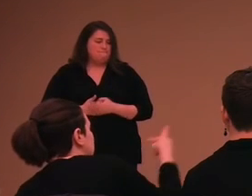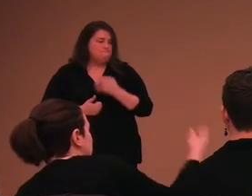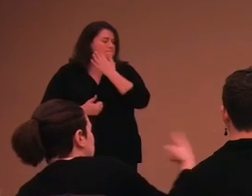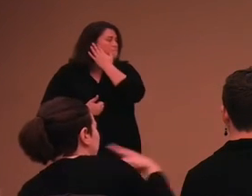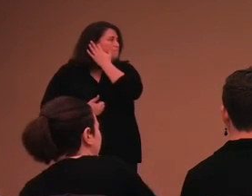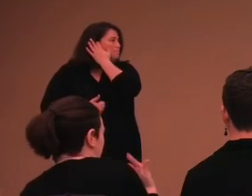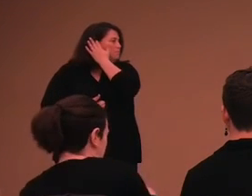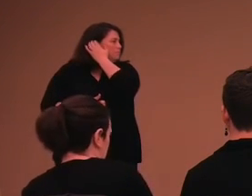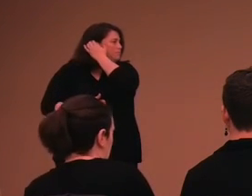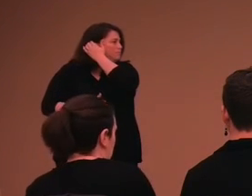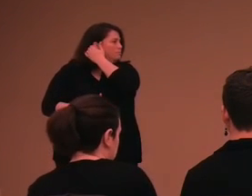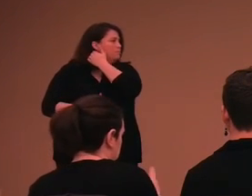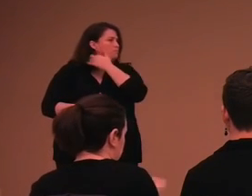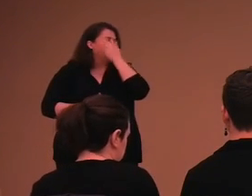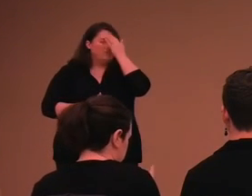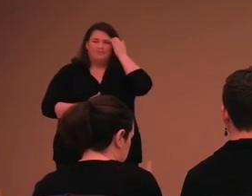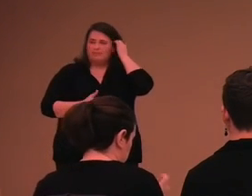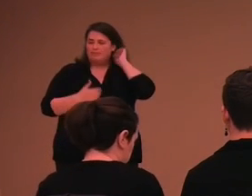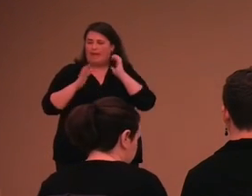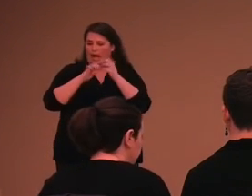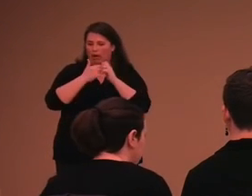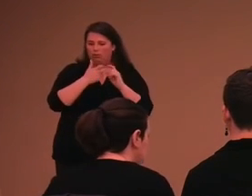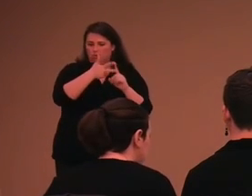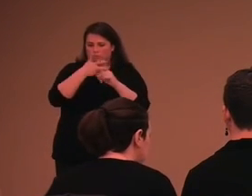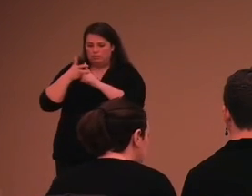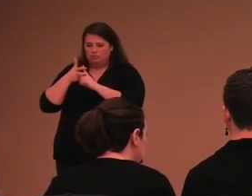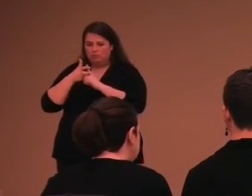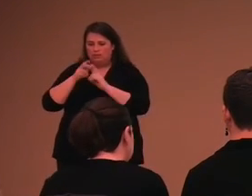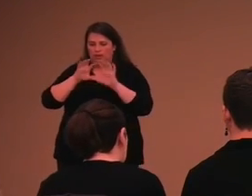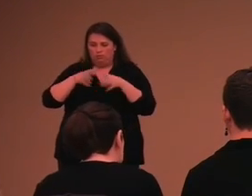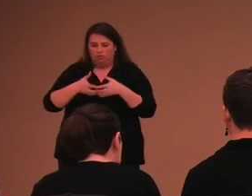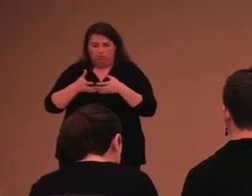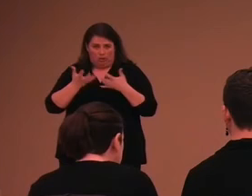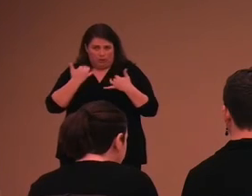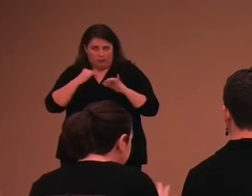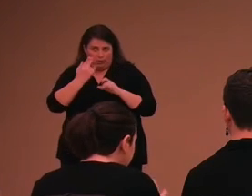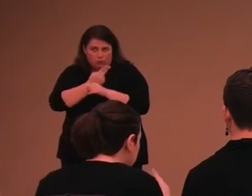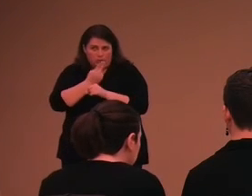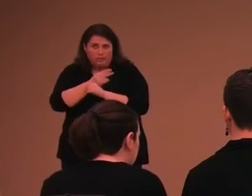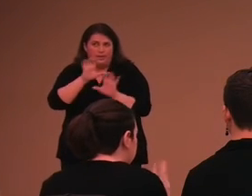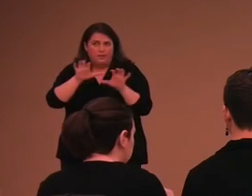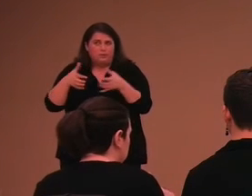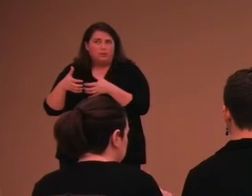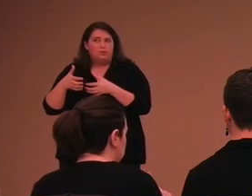Creating that group and how to utilize them and find the right people to be involved with it